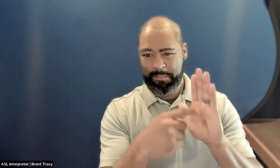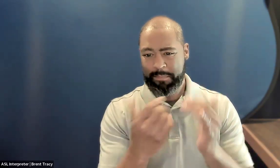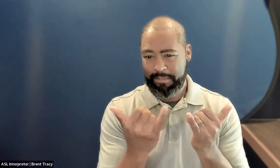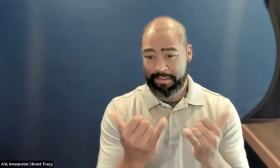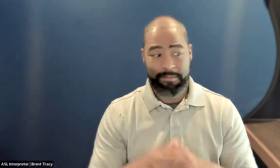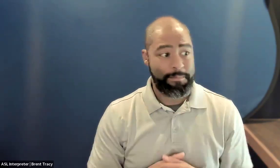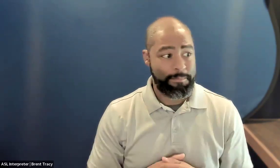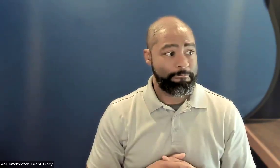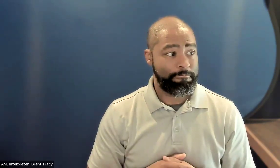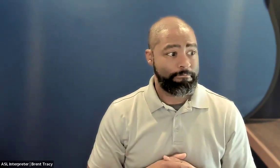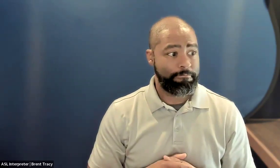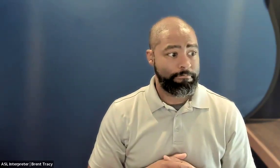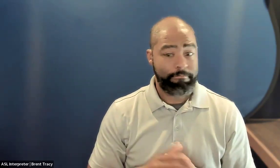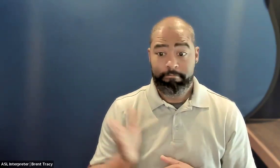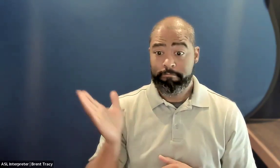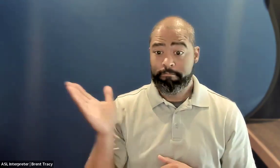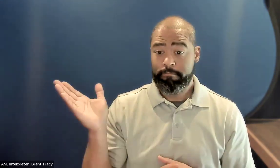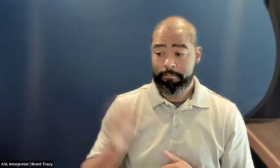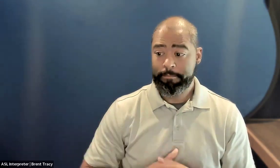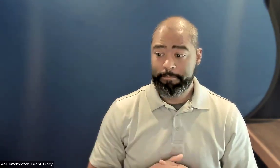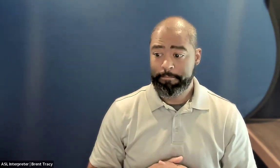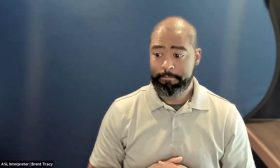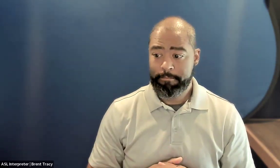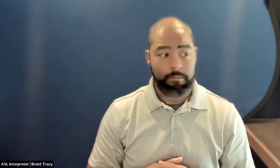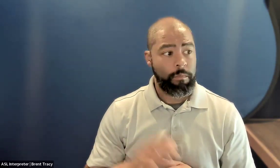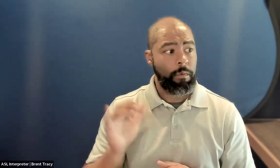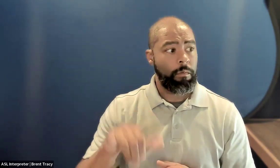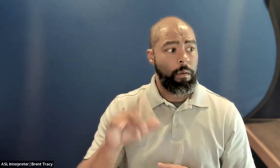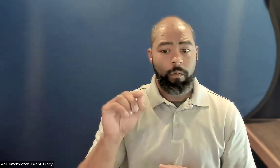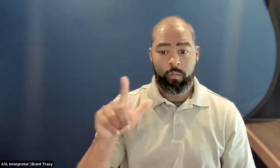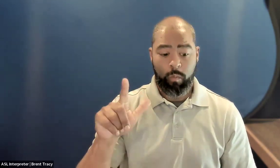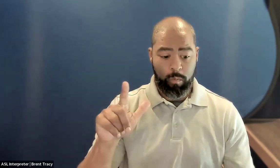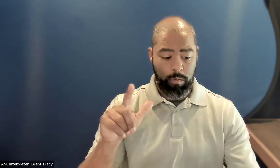The Climate Resilience Design Standards Tool was developed to